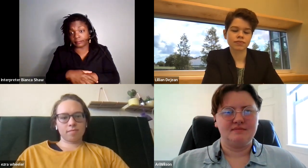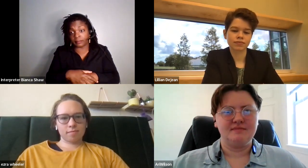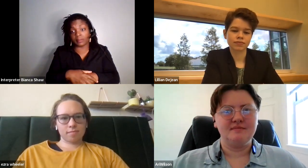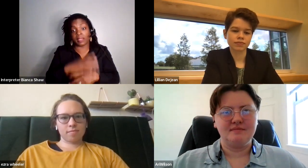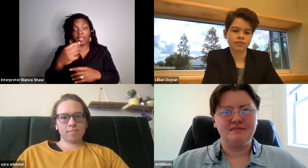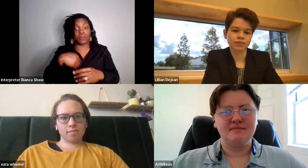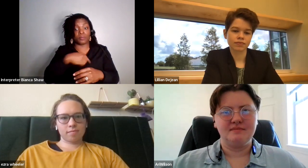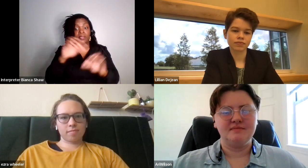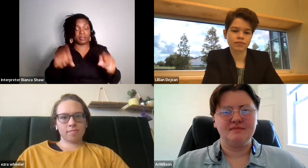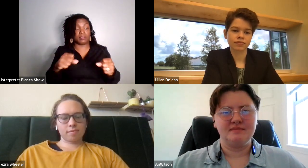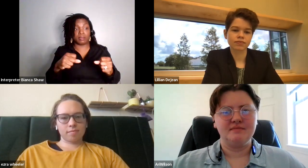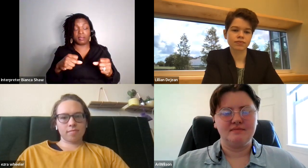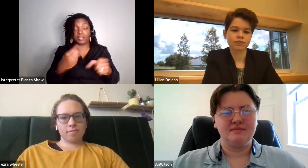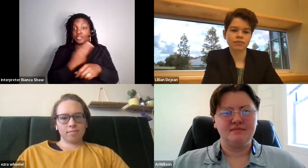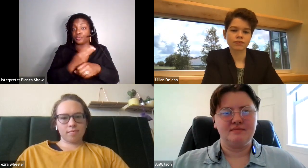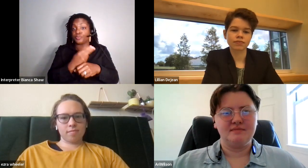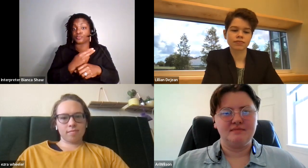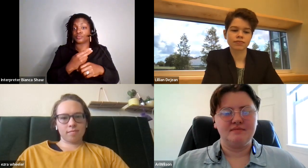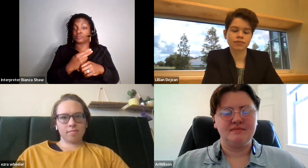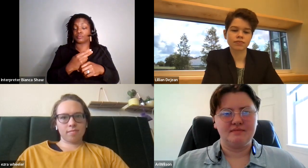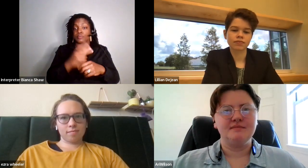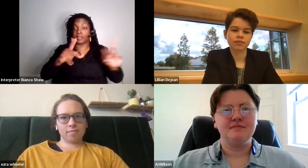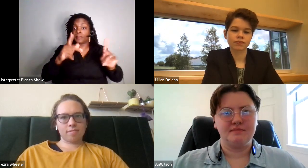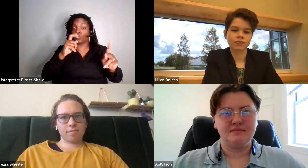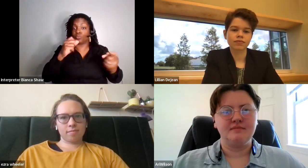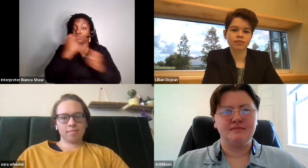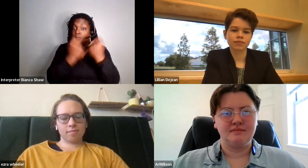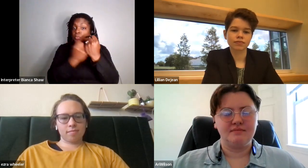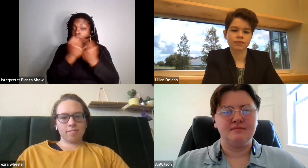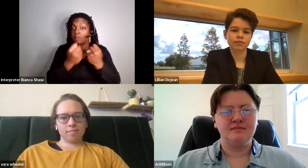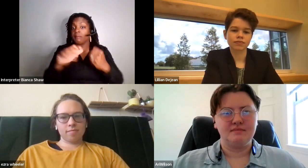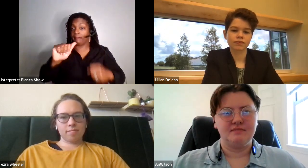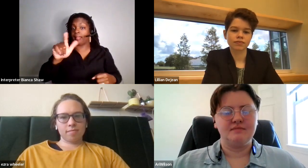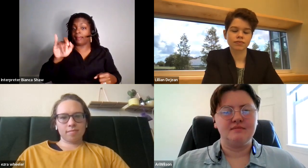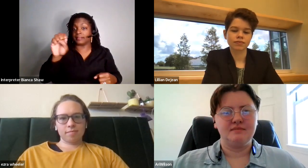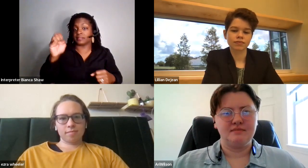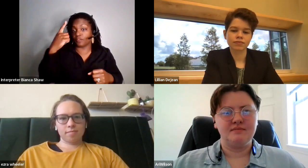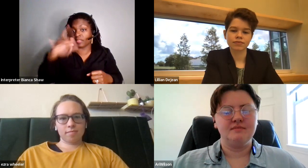against that and on the policy level as well and even even in the Hiv community.